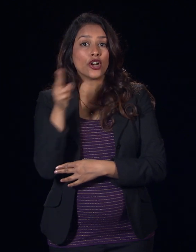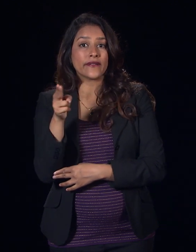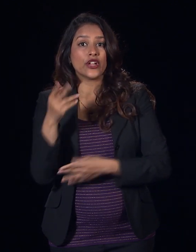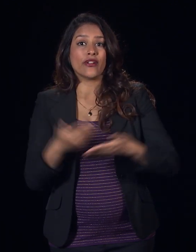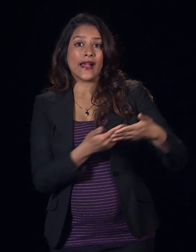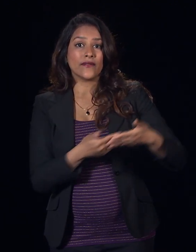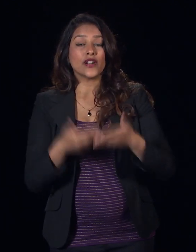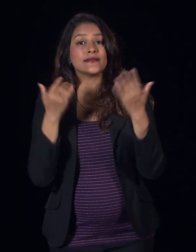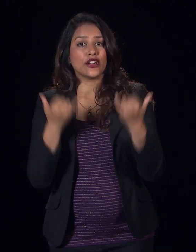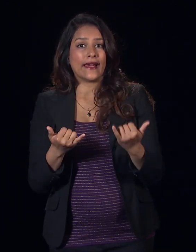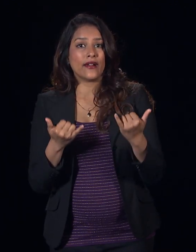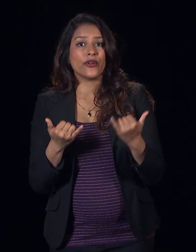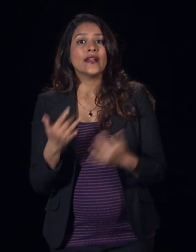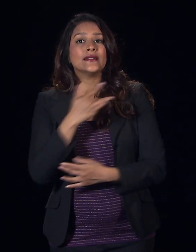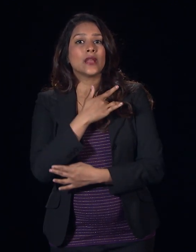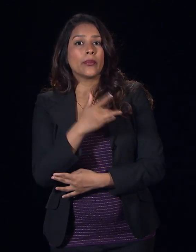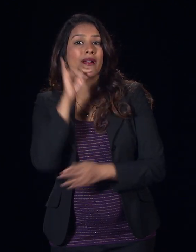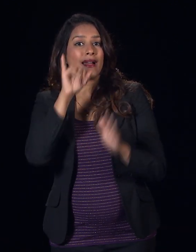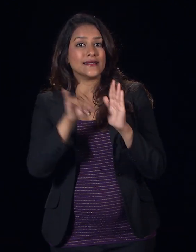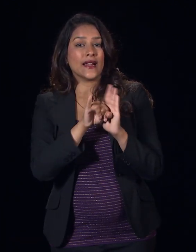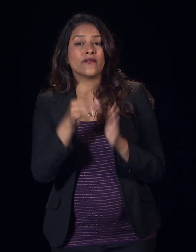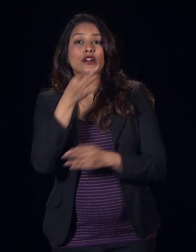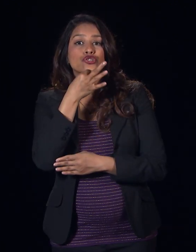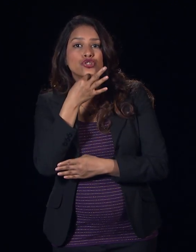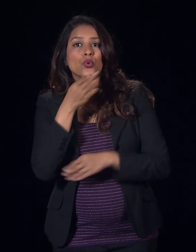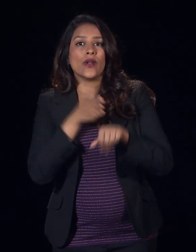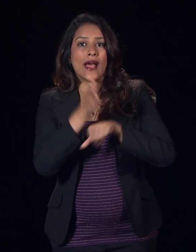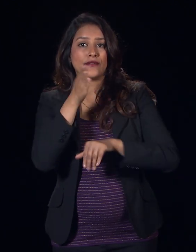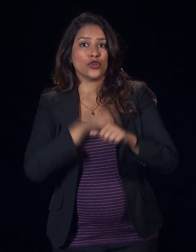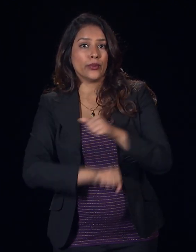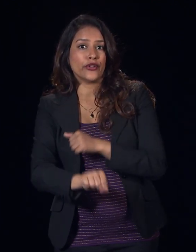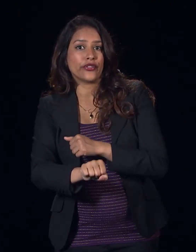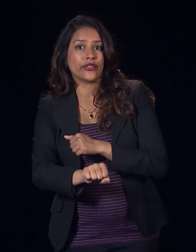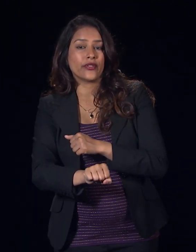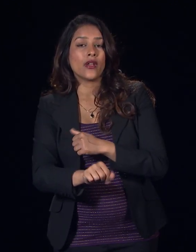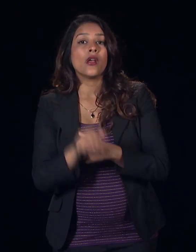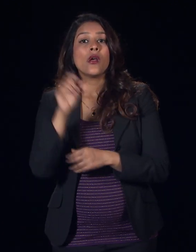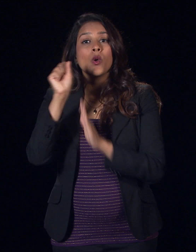of hearing infants are now typically identified soon after birth.